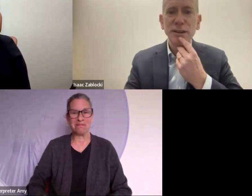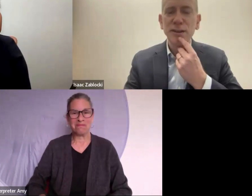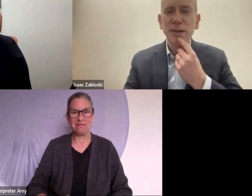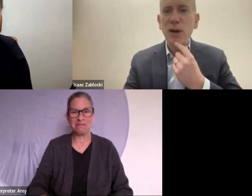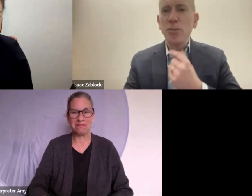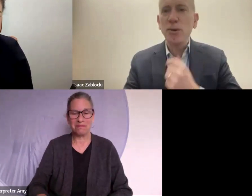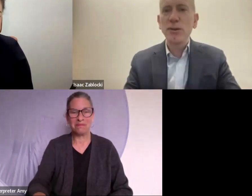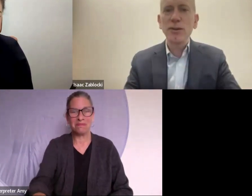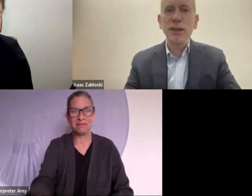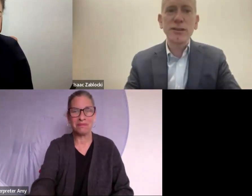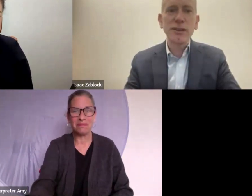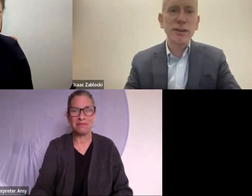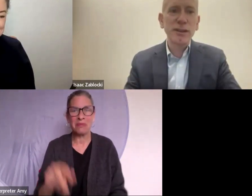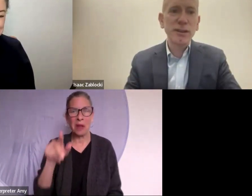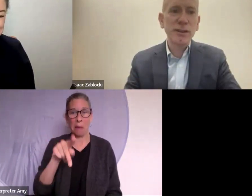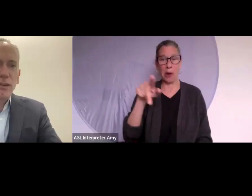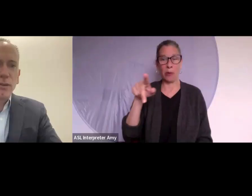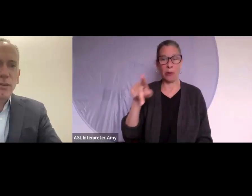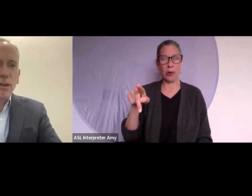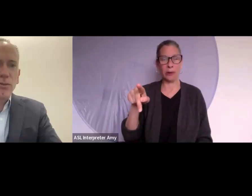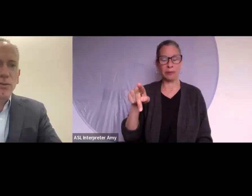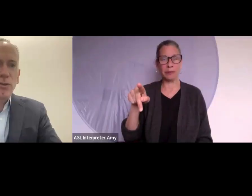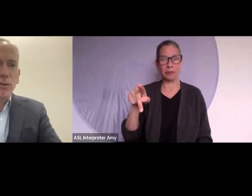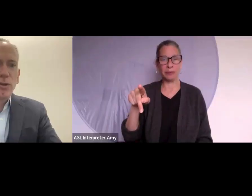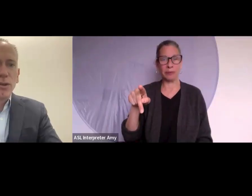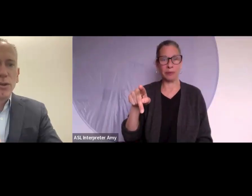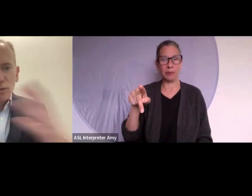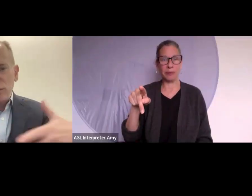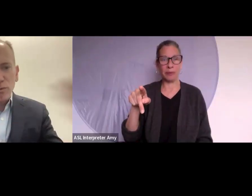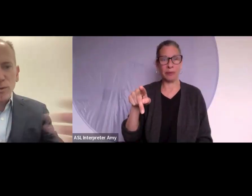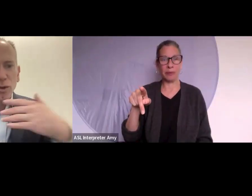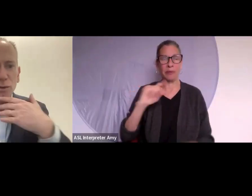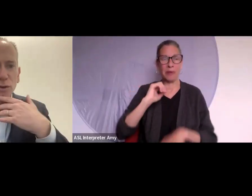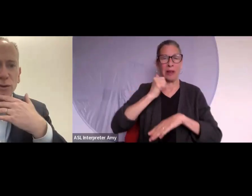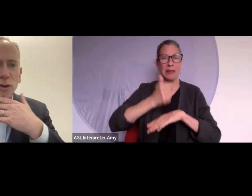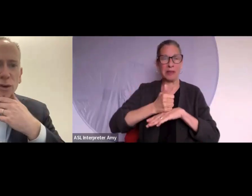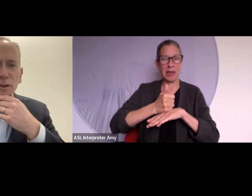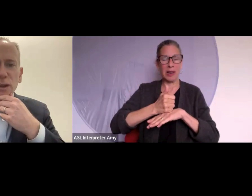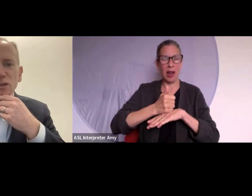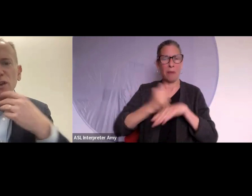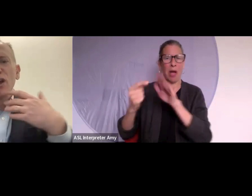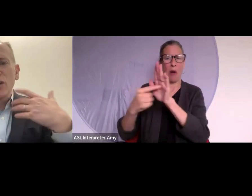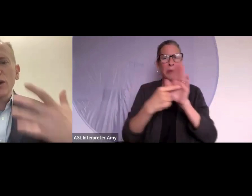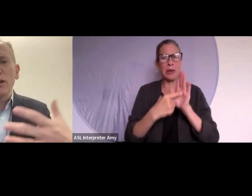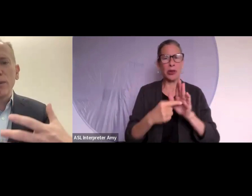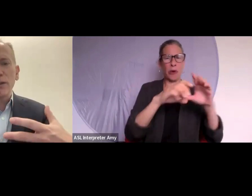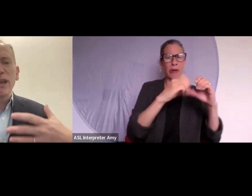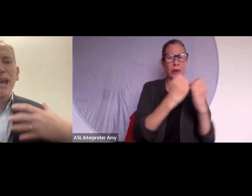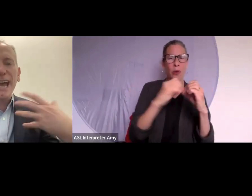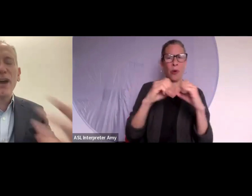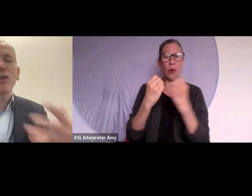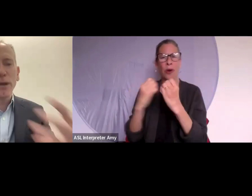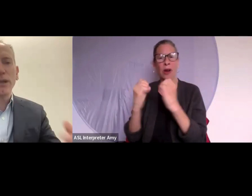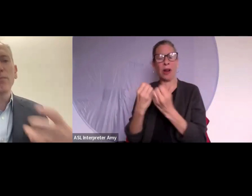And this is a PowerPoint that that we made for, we've been showing for different organizations talking about how to make